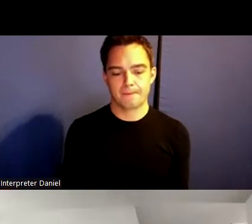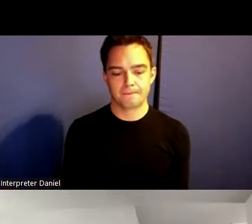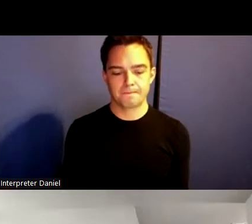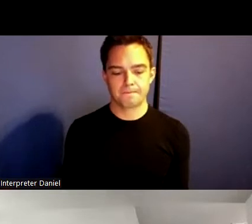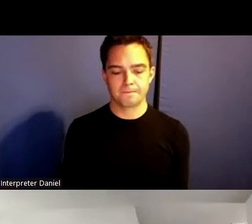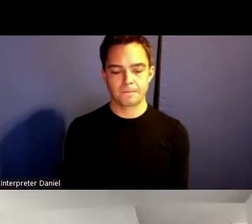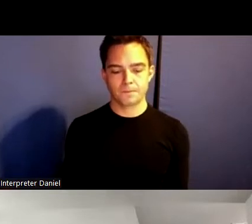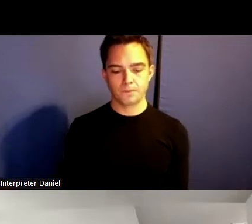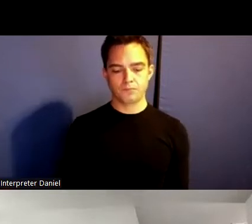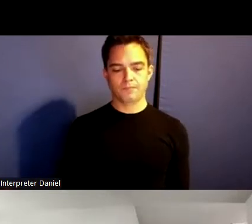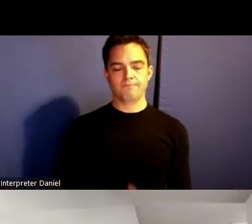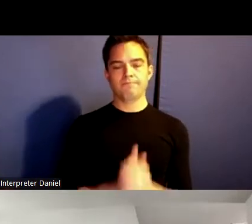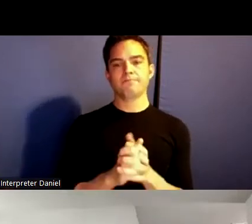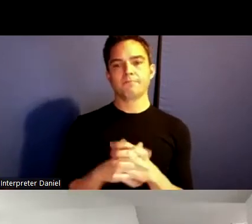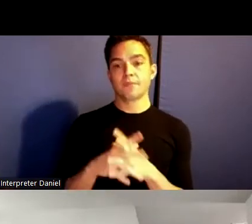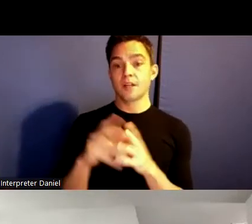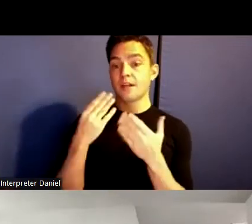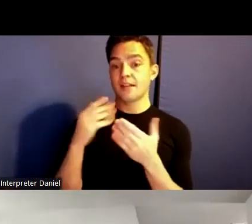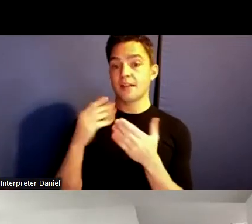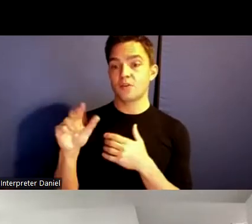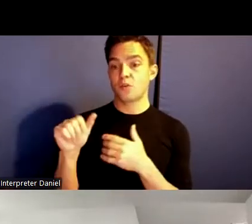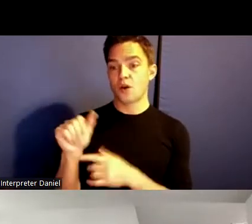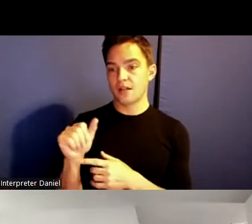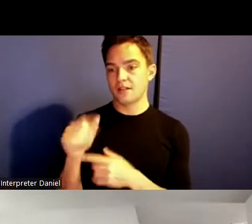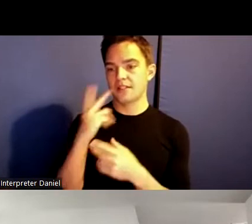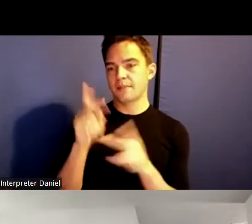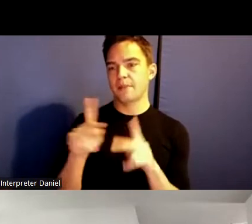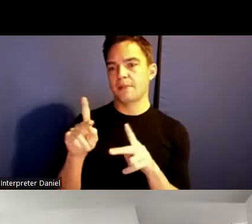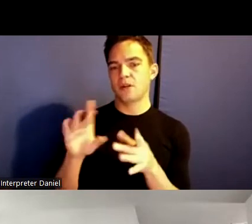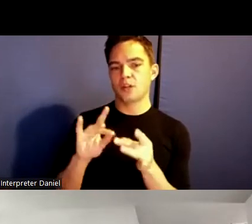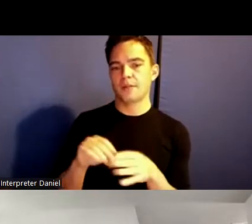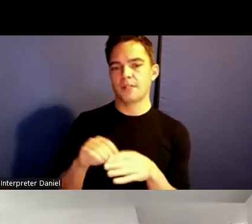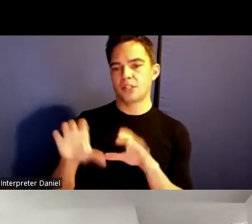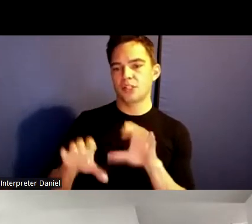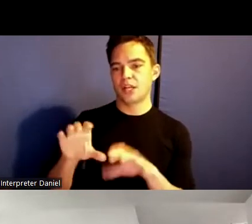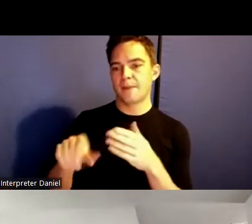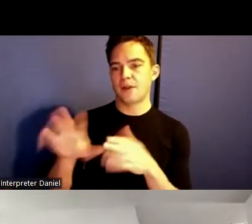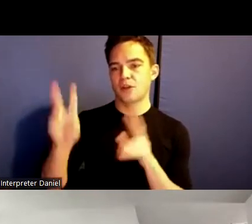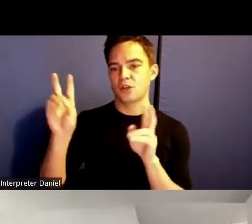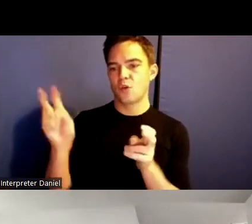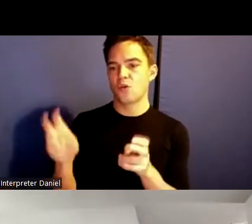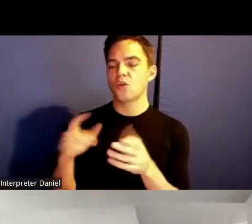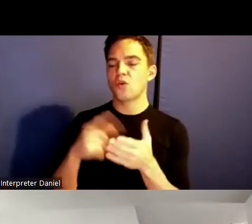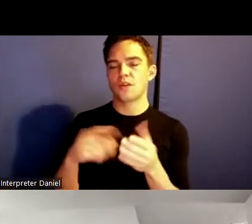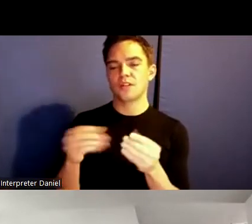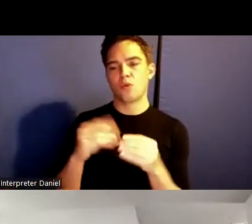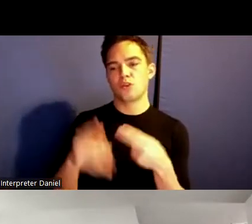Mary Beth Lepkowsky: Thank you, Twara and I see people commenting and chat about your quote, what could be more universal than death yet what an